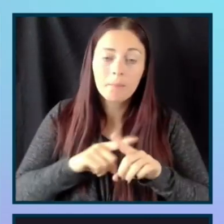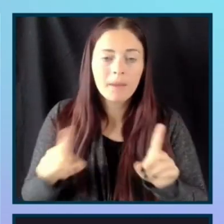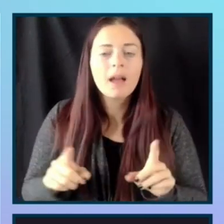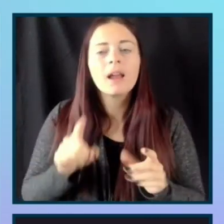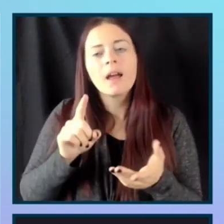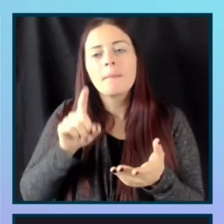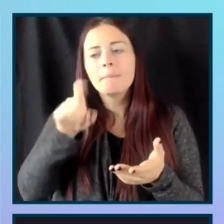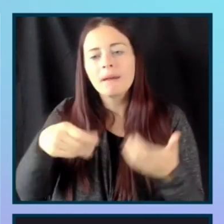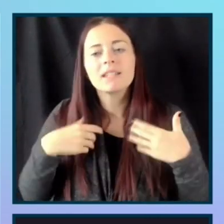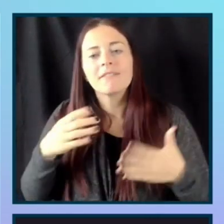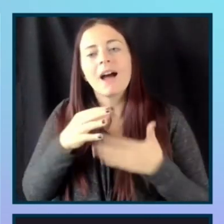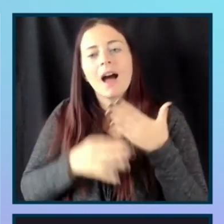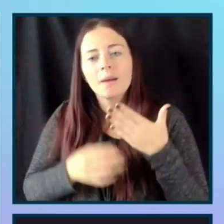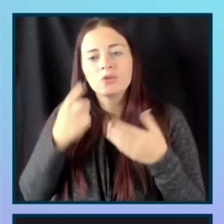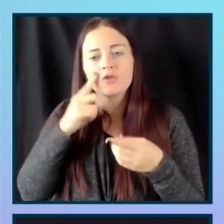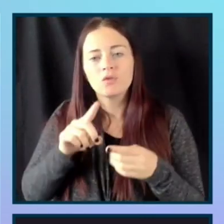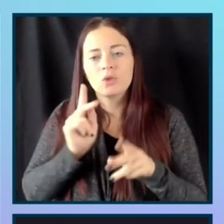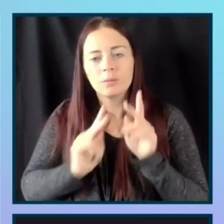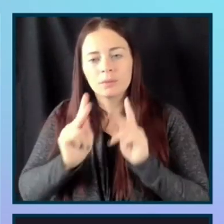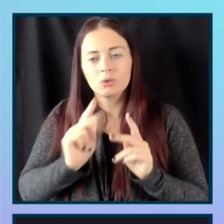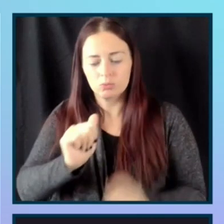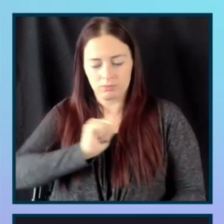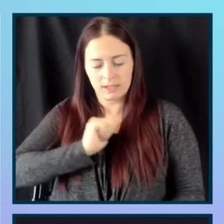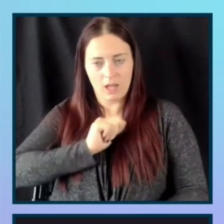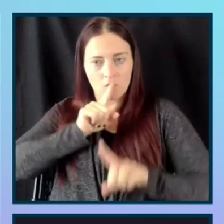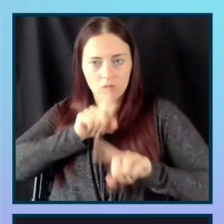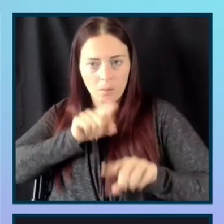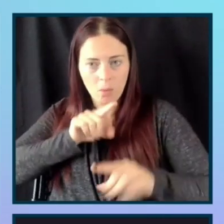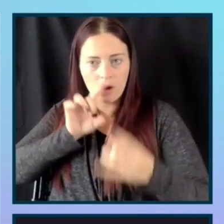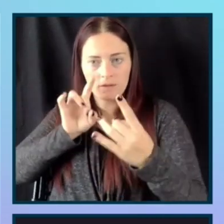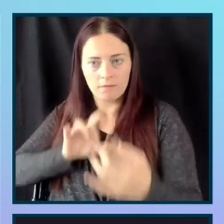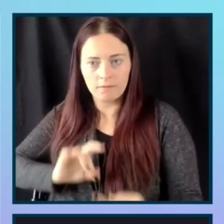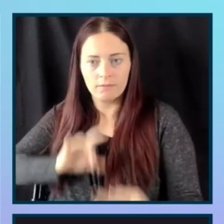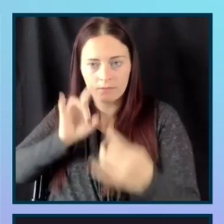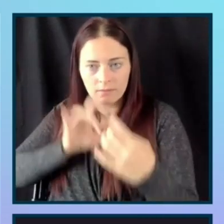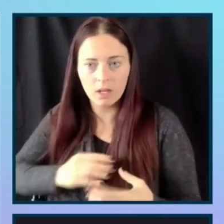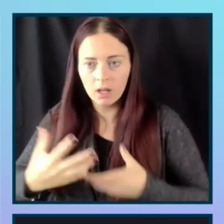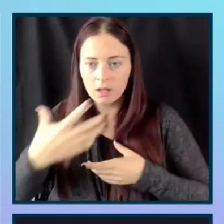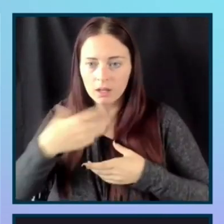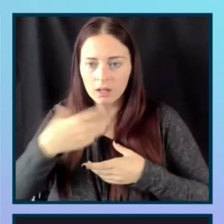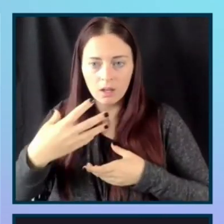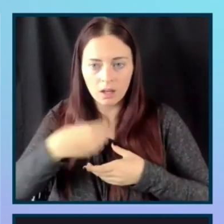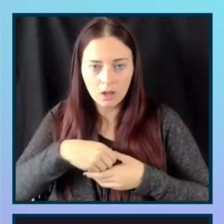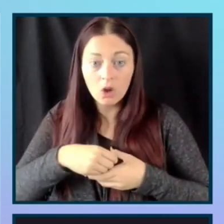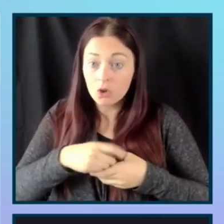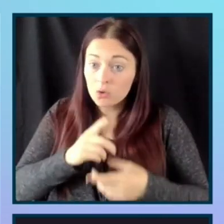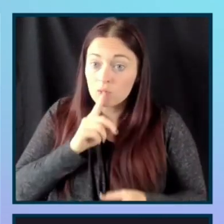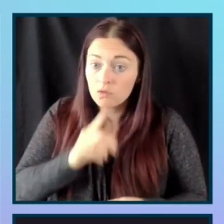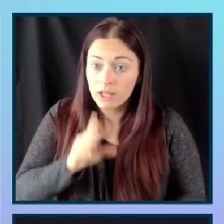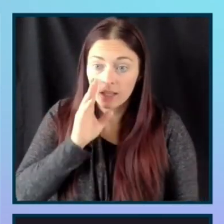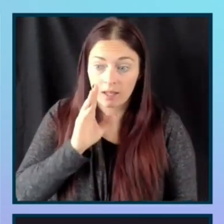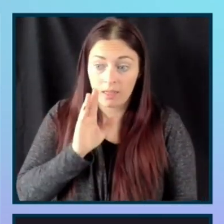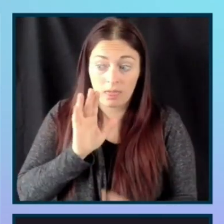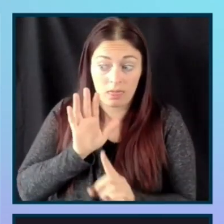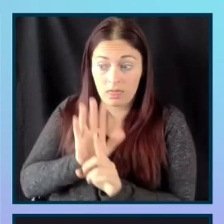say via live forms, which go straight into your backlog. You're getting real true, valuable data of where your issues